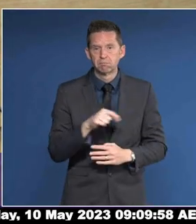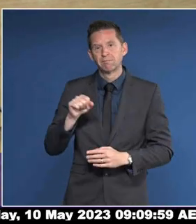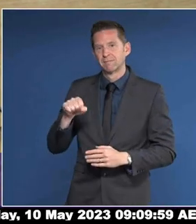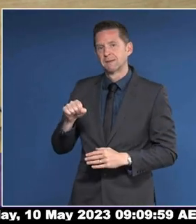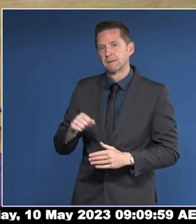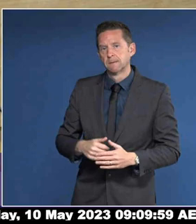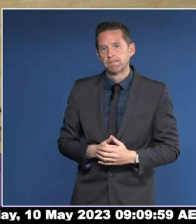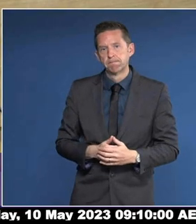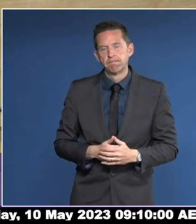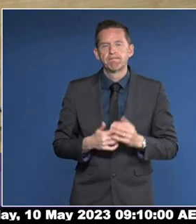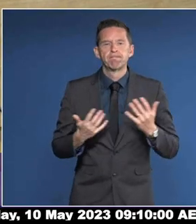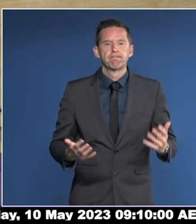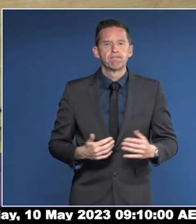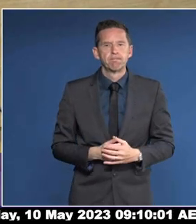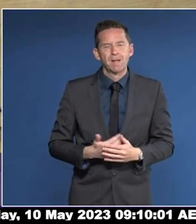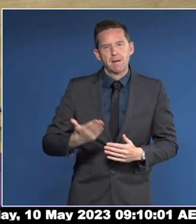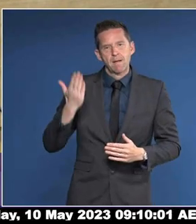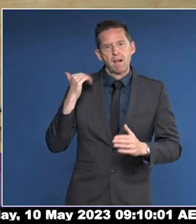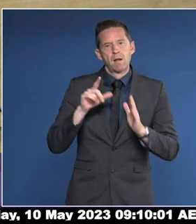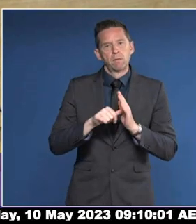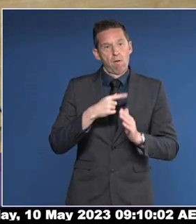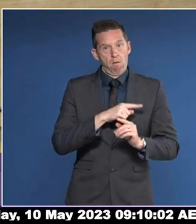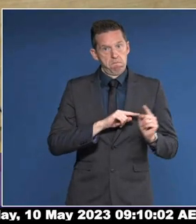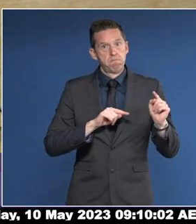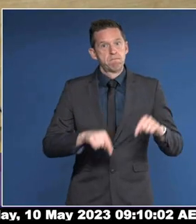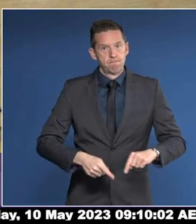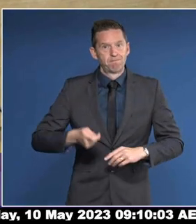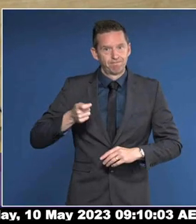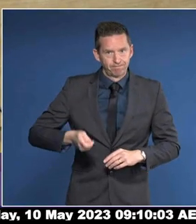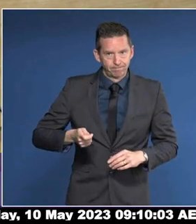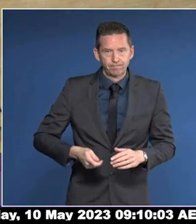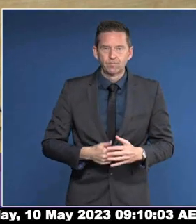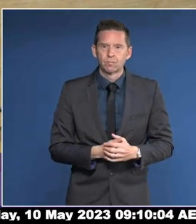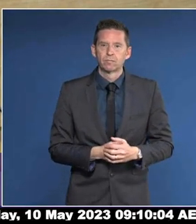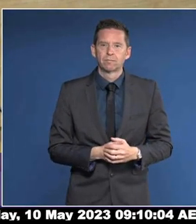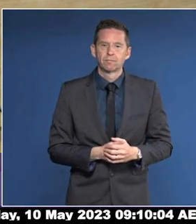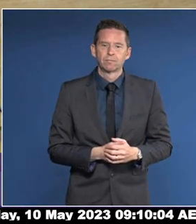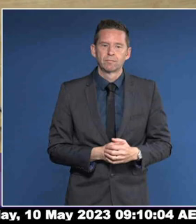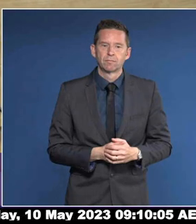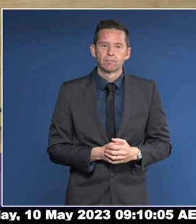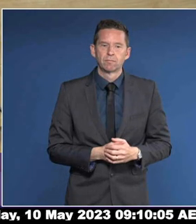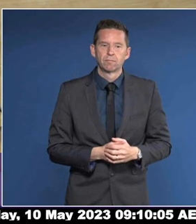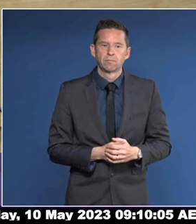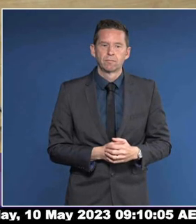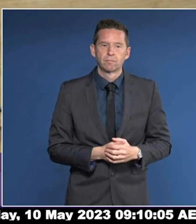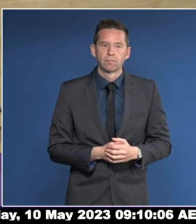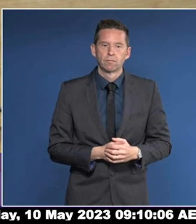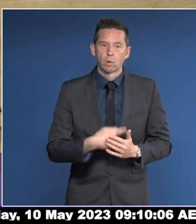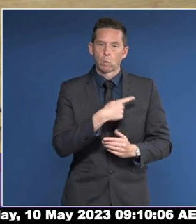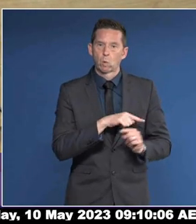Last time you appeared, you were representing the Department of Children,